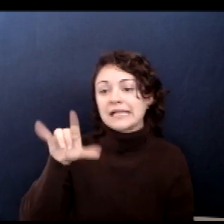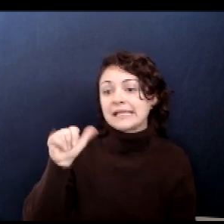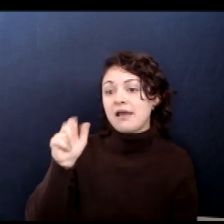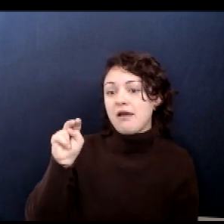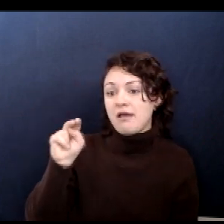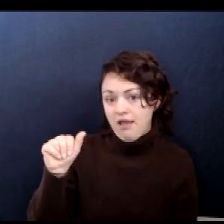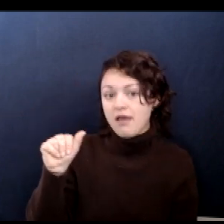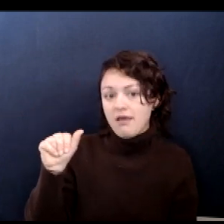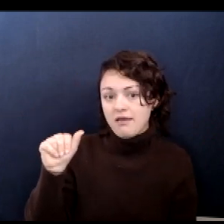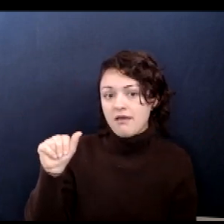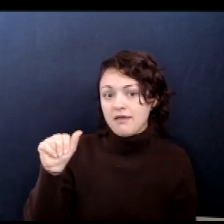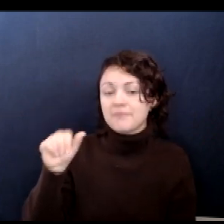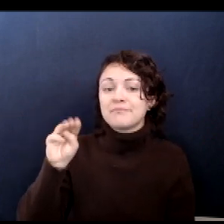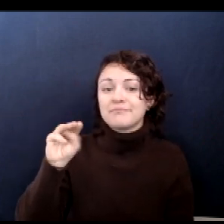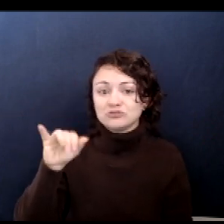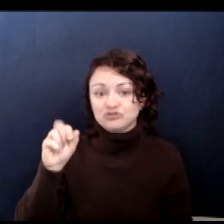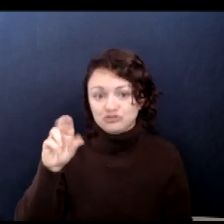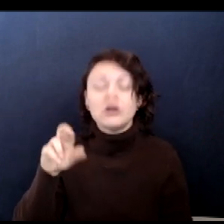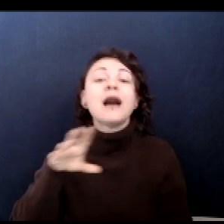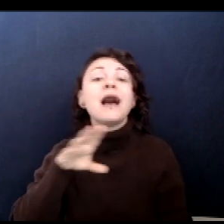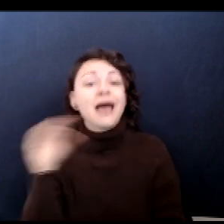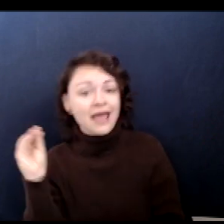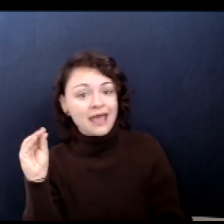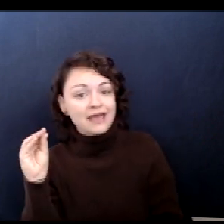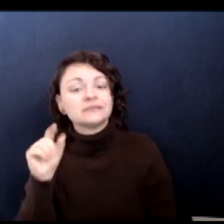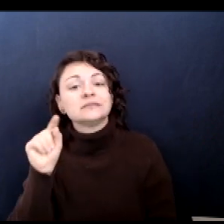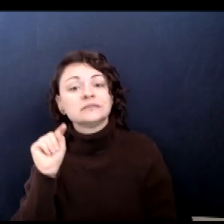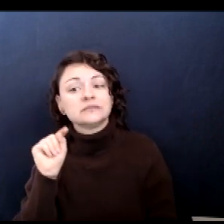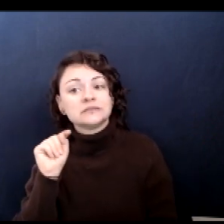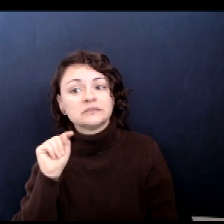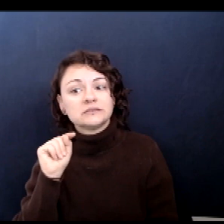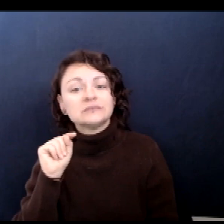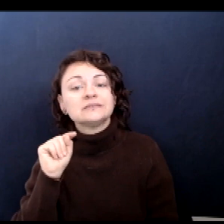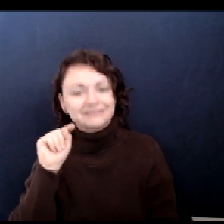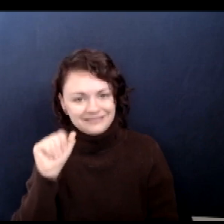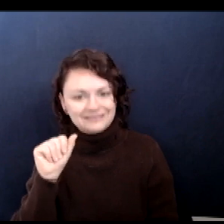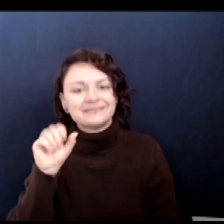as well as Tasia Sinn,